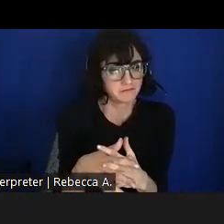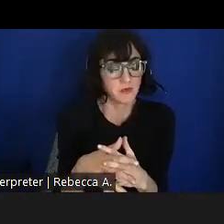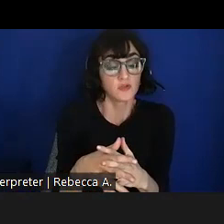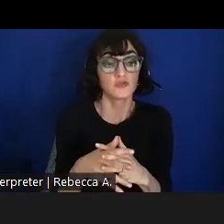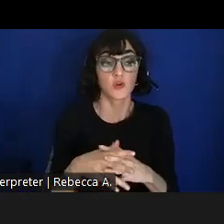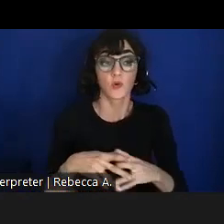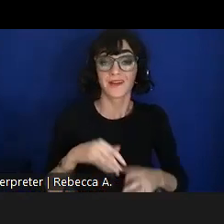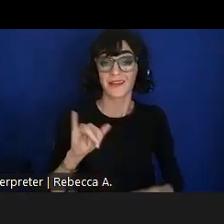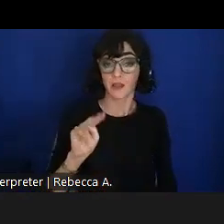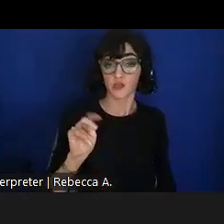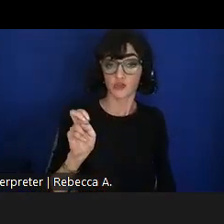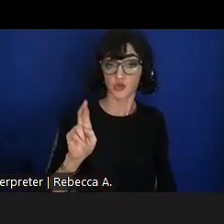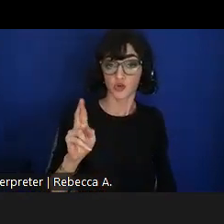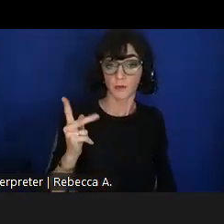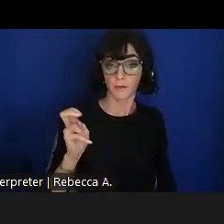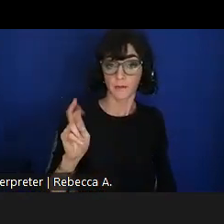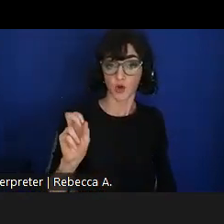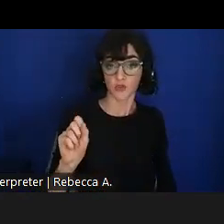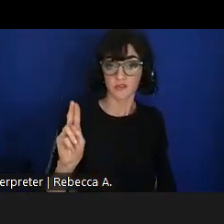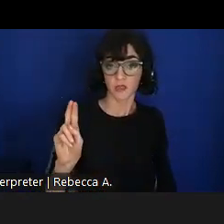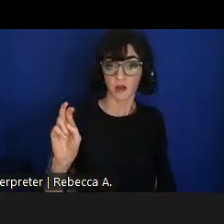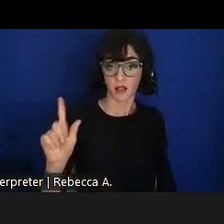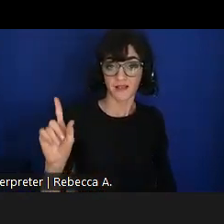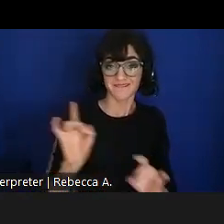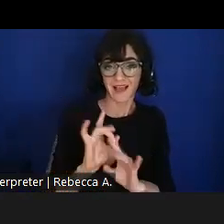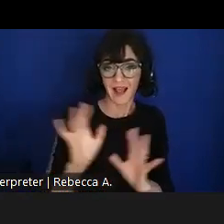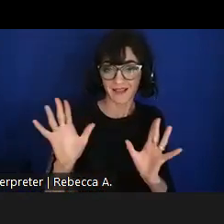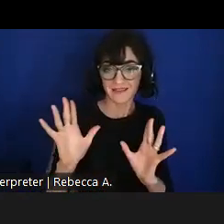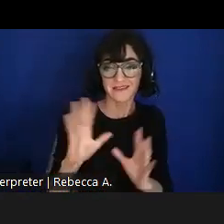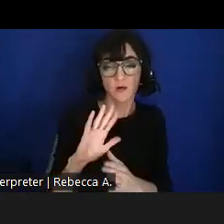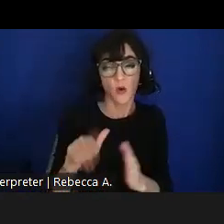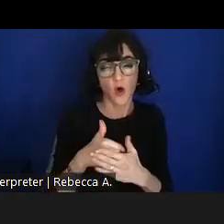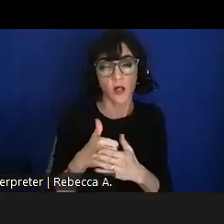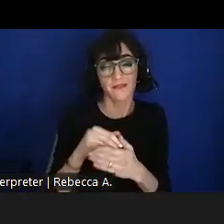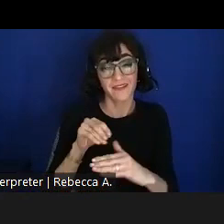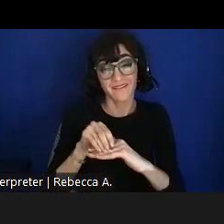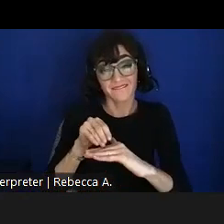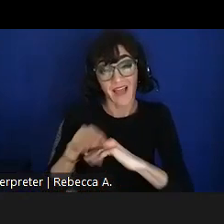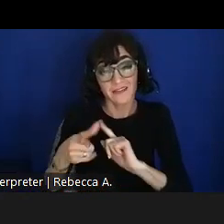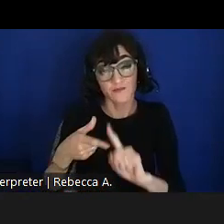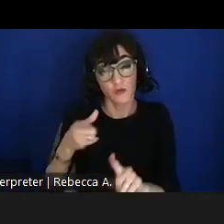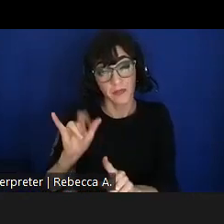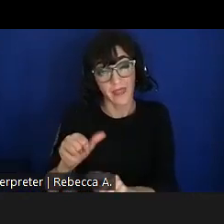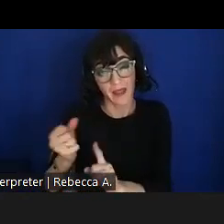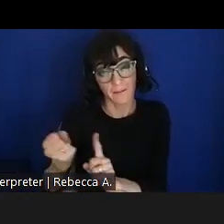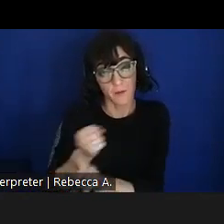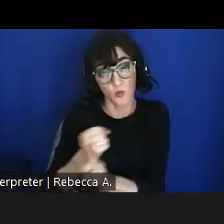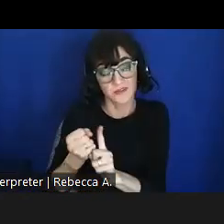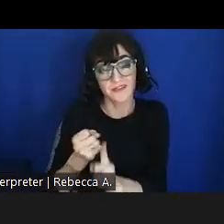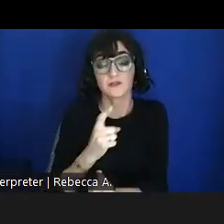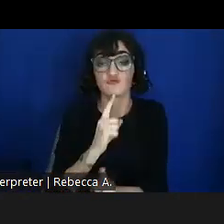all of the traumatic effects of that abuse is linked into ongoing structural violence